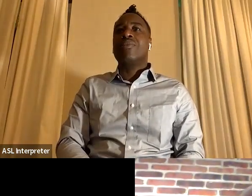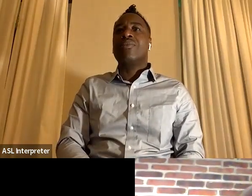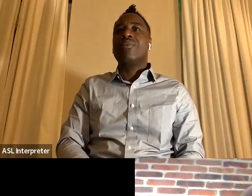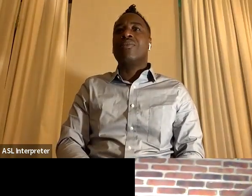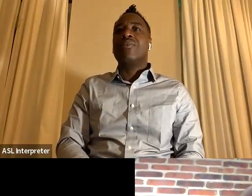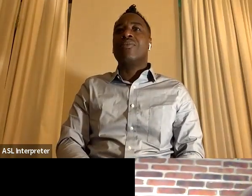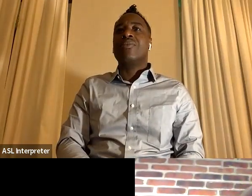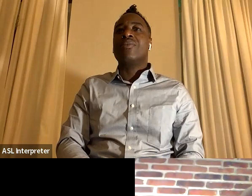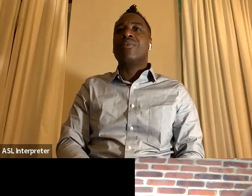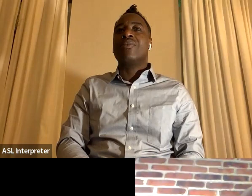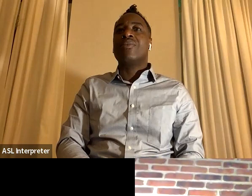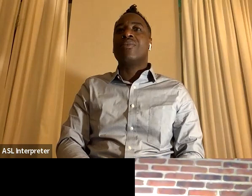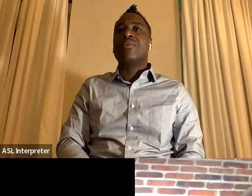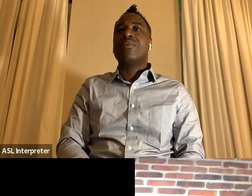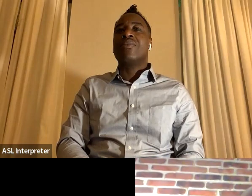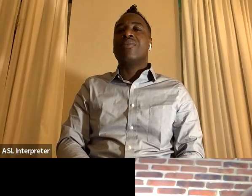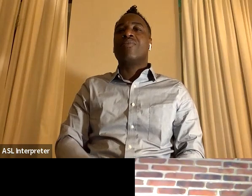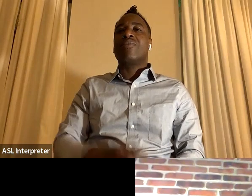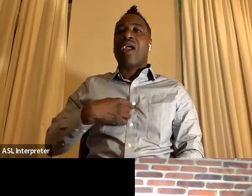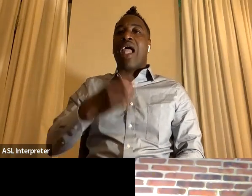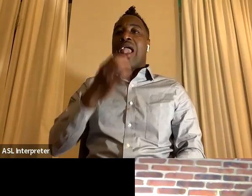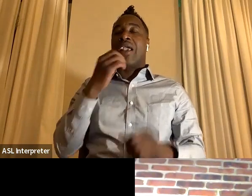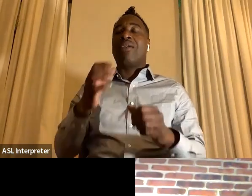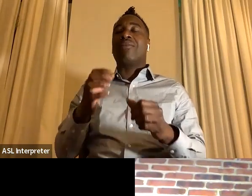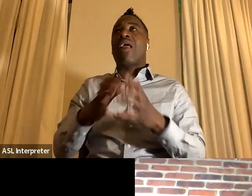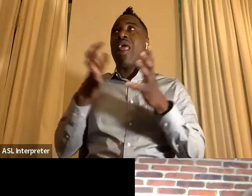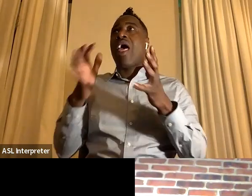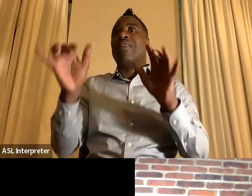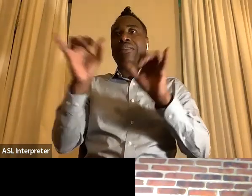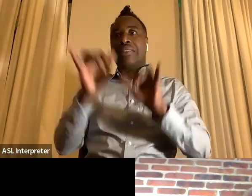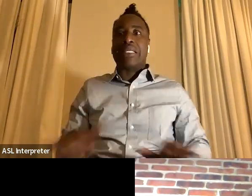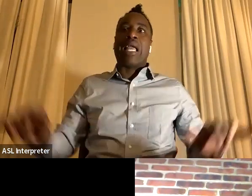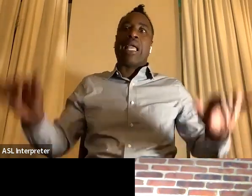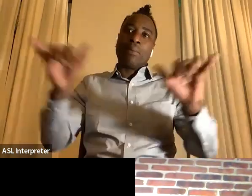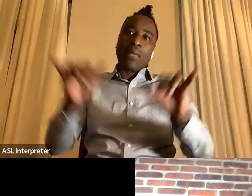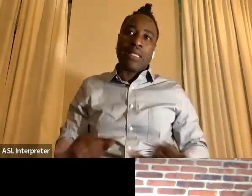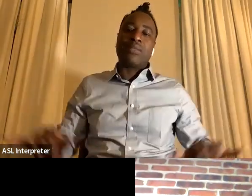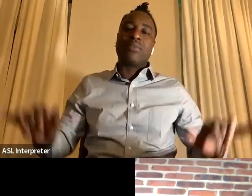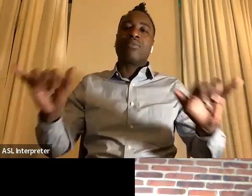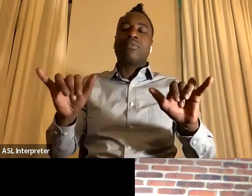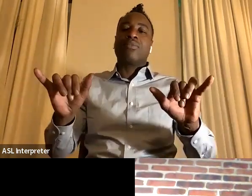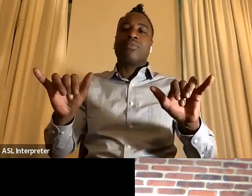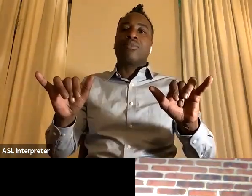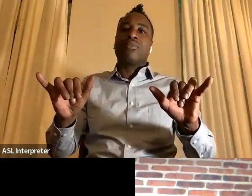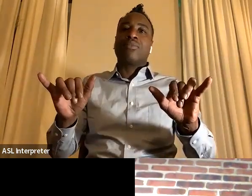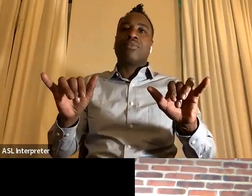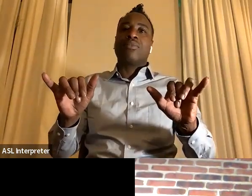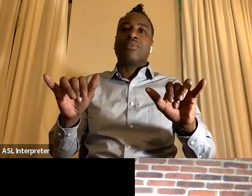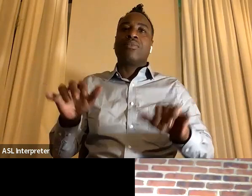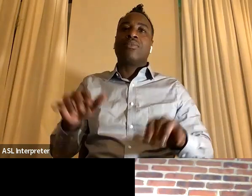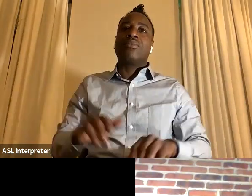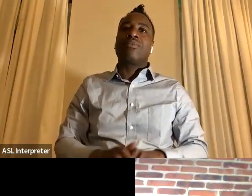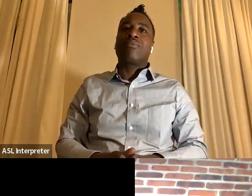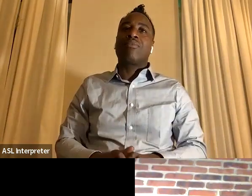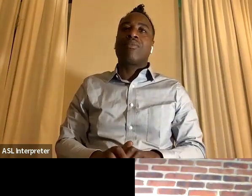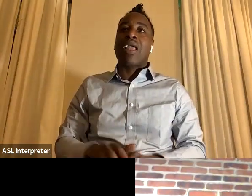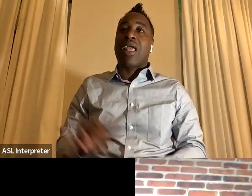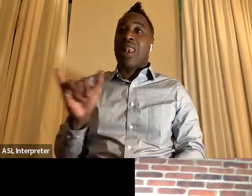I eat a lot of the same things, but like, a lot. Like, if I really, like,